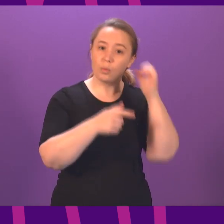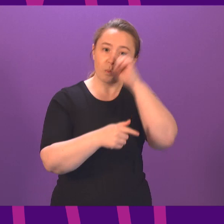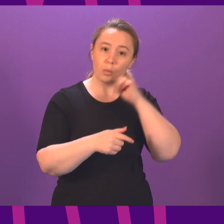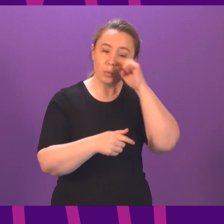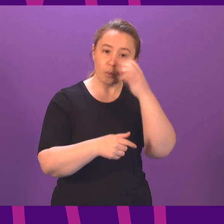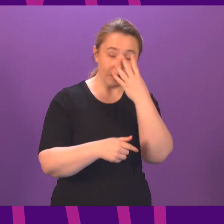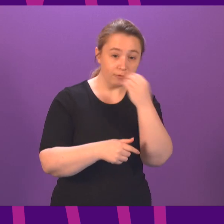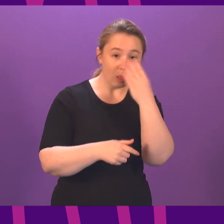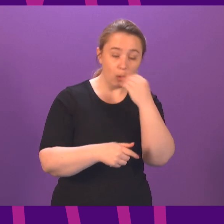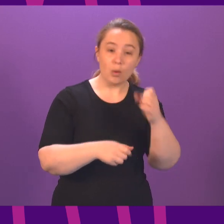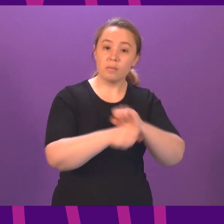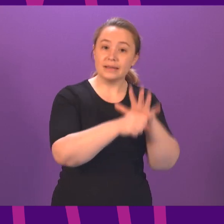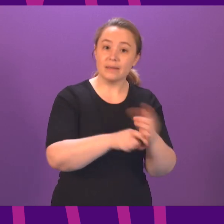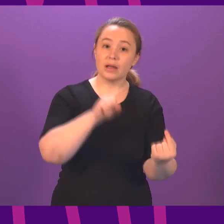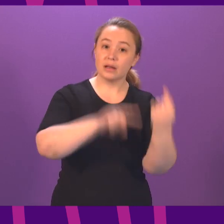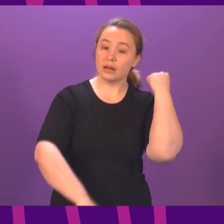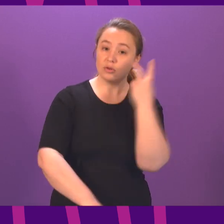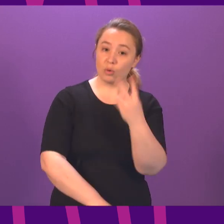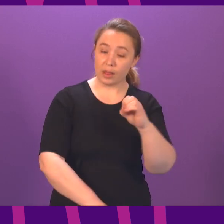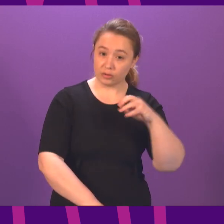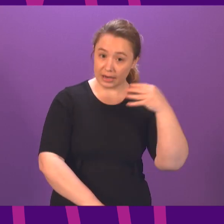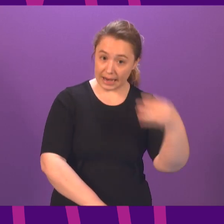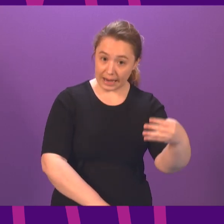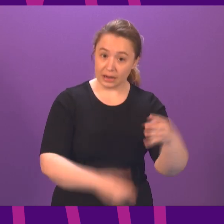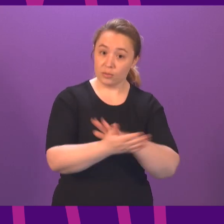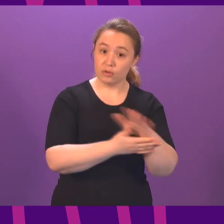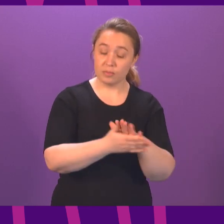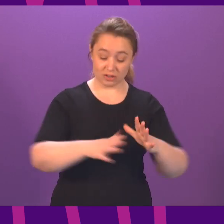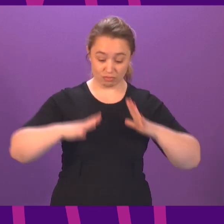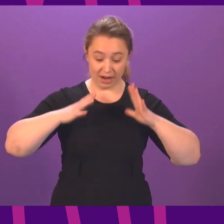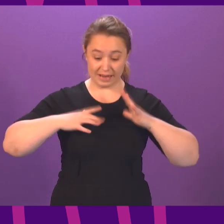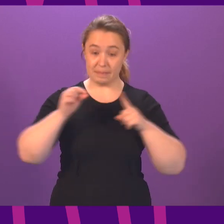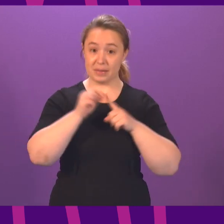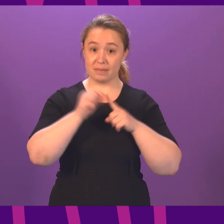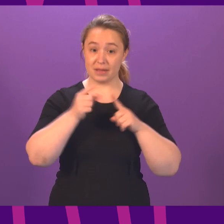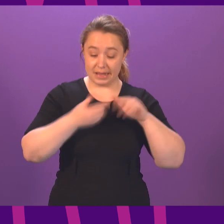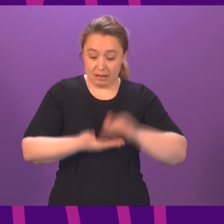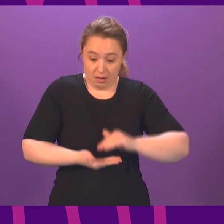as the exercises that were done, we had a stockpile of PPE at the start of this pandemic.